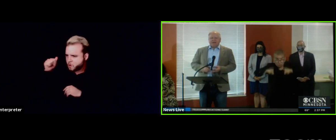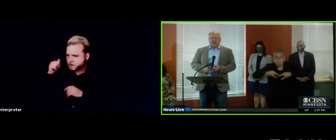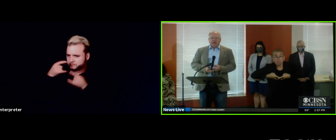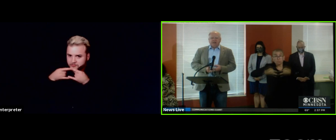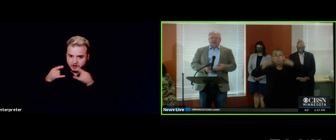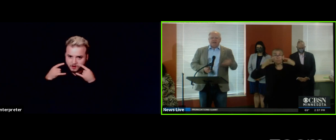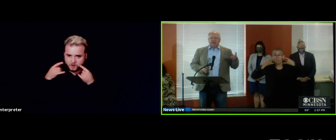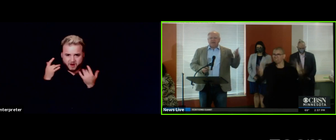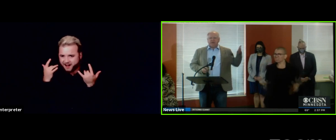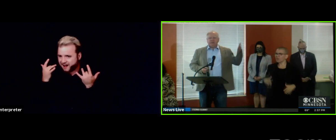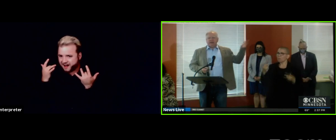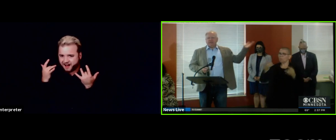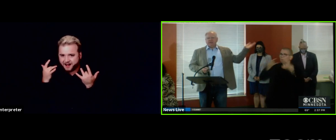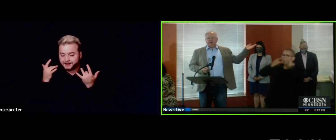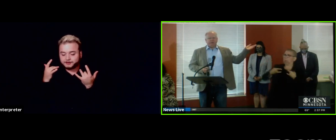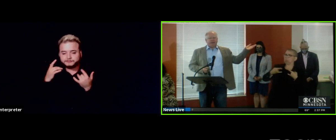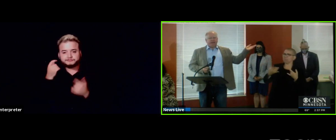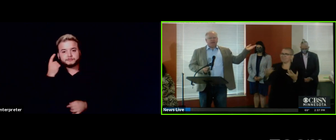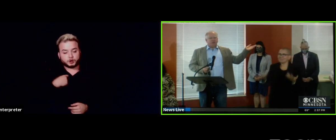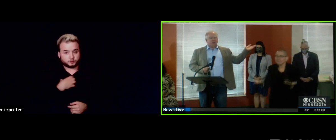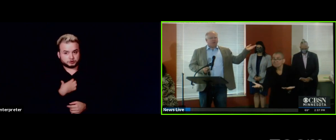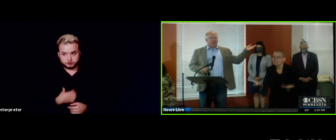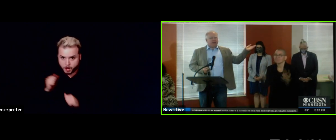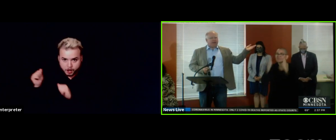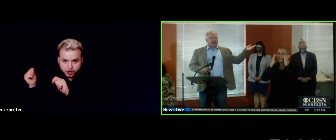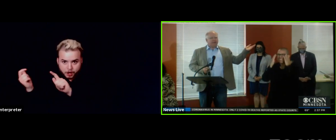mask alleviates the need to do many of the other mitigations we were doing and you still